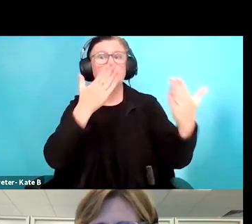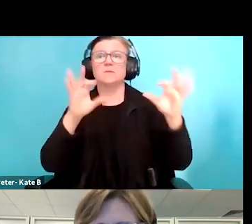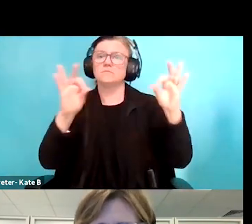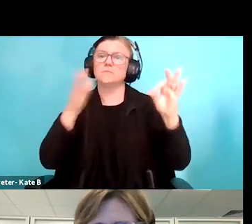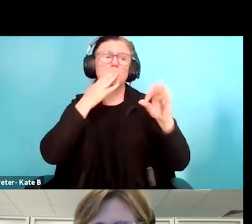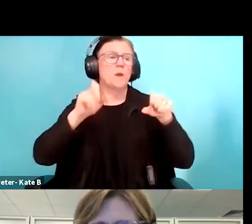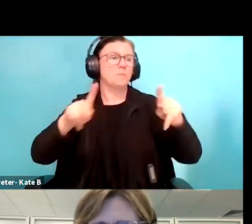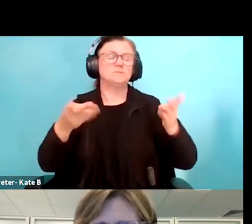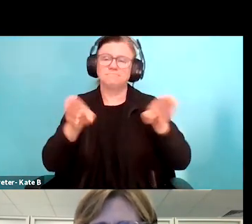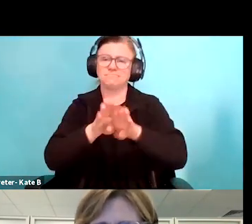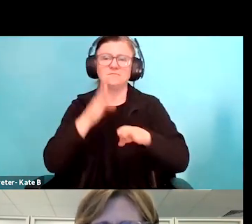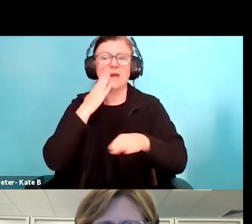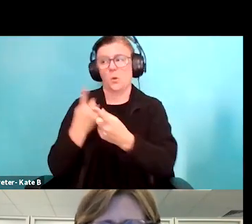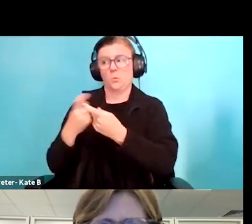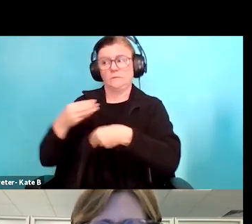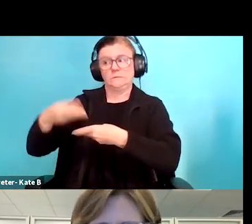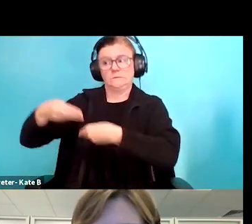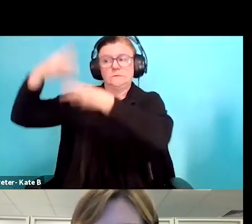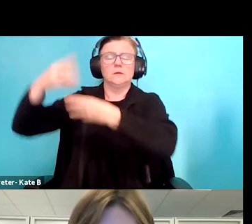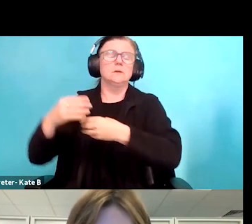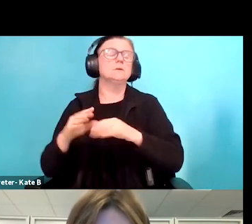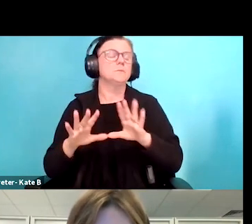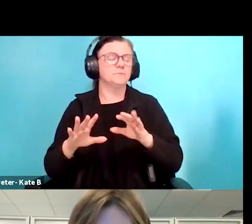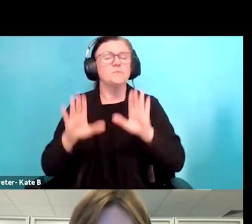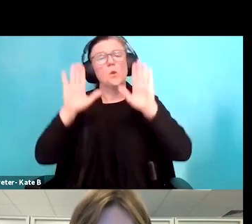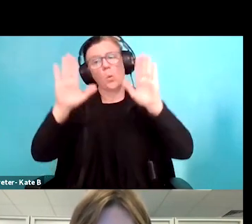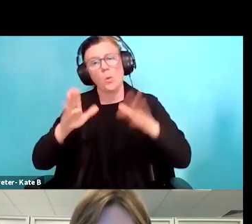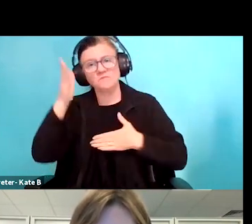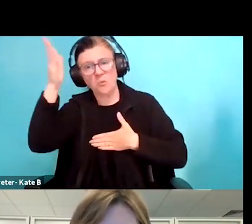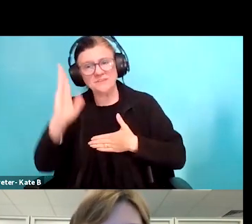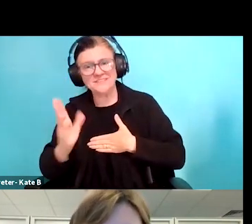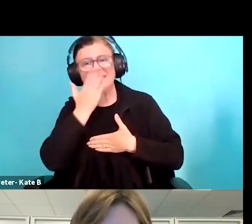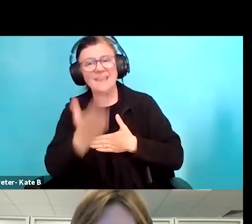end on even though questions keep rolling in. It’s been a wonderful presentation. Thank you